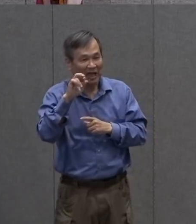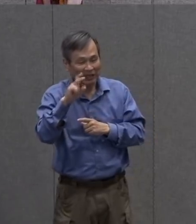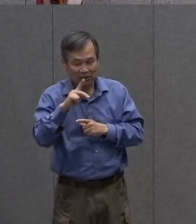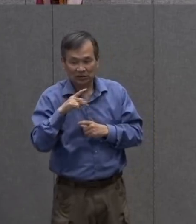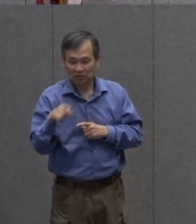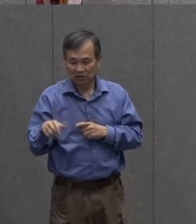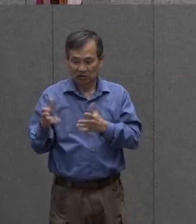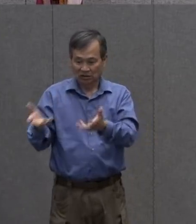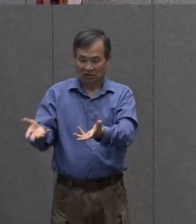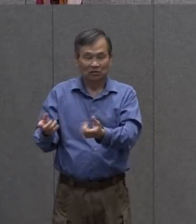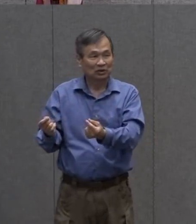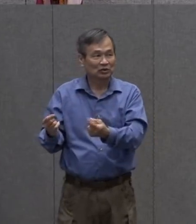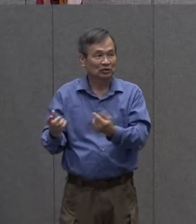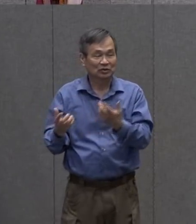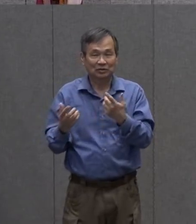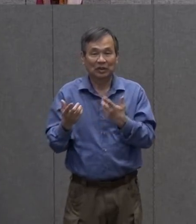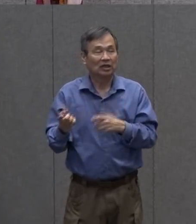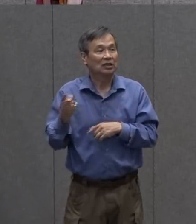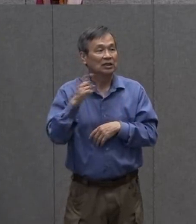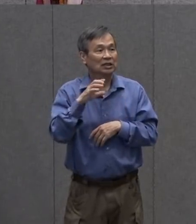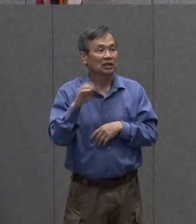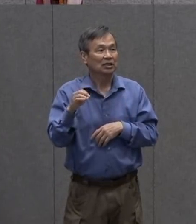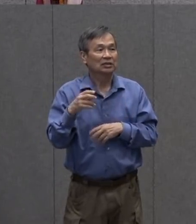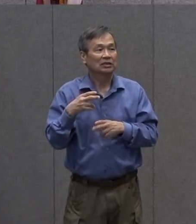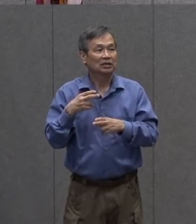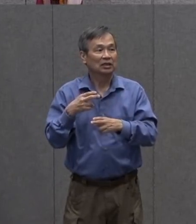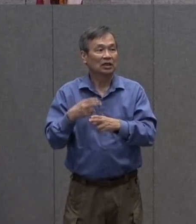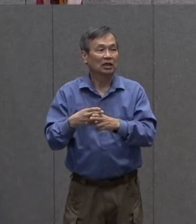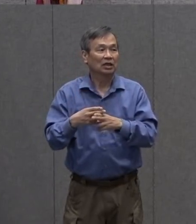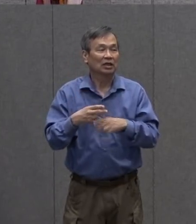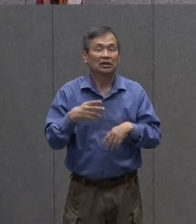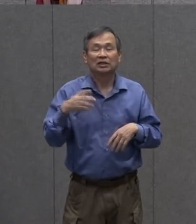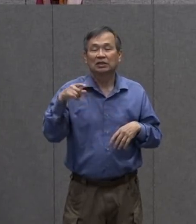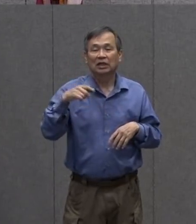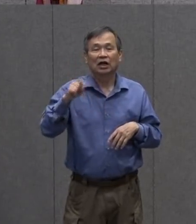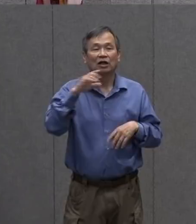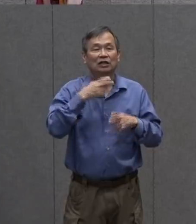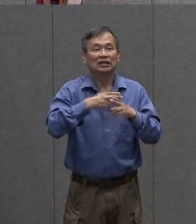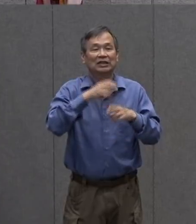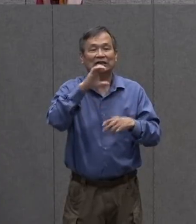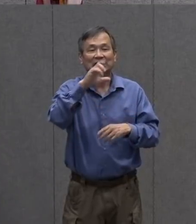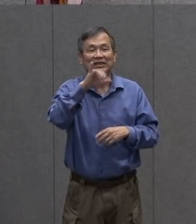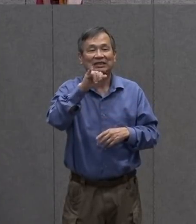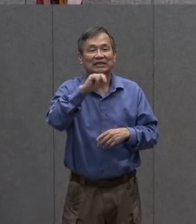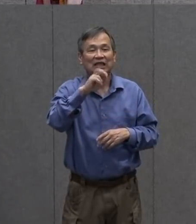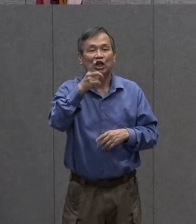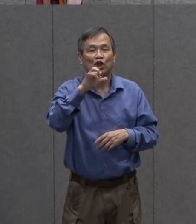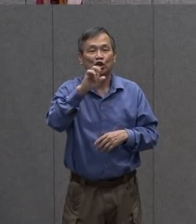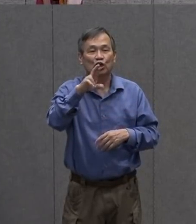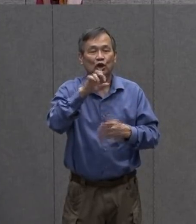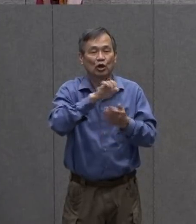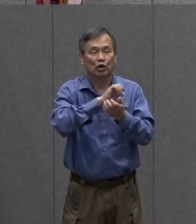came up with a product they called Celluwipes, which they had advertised and sold